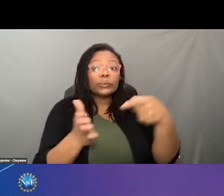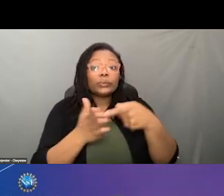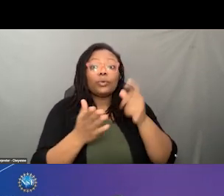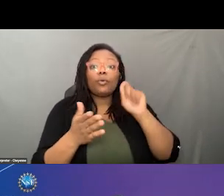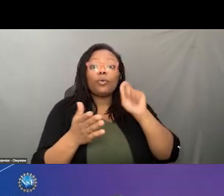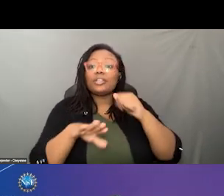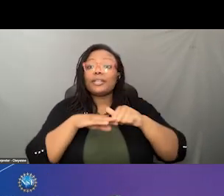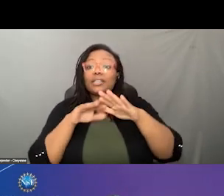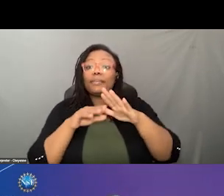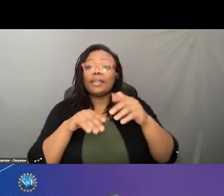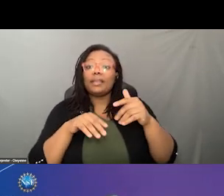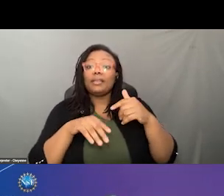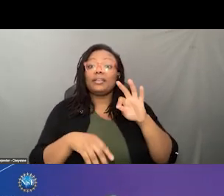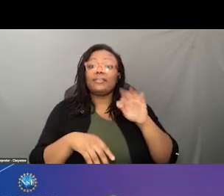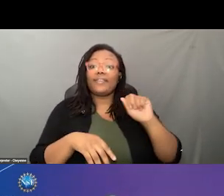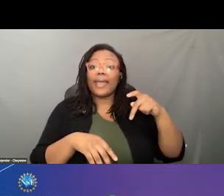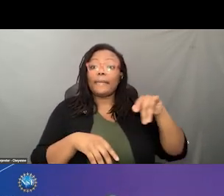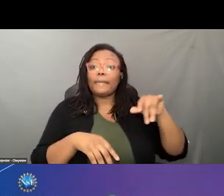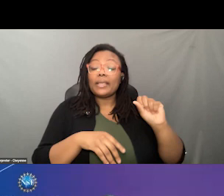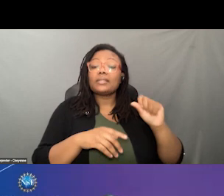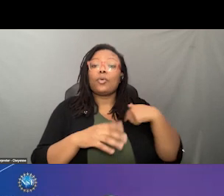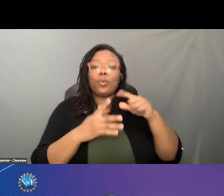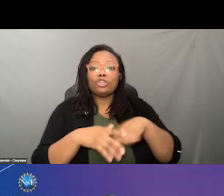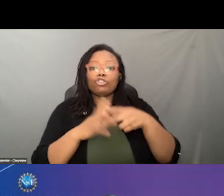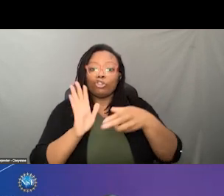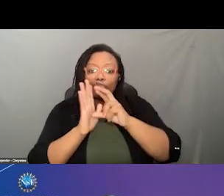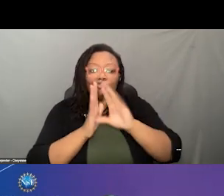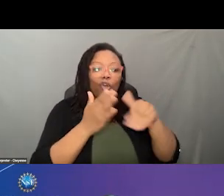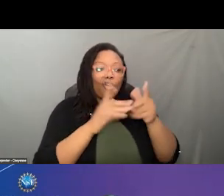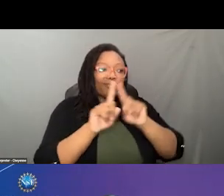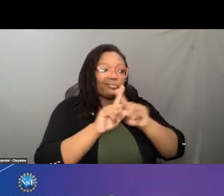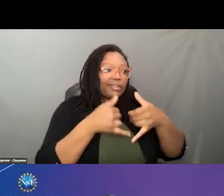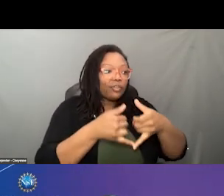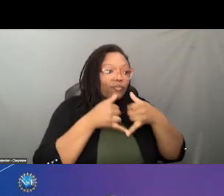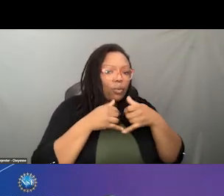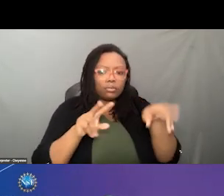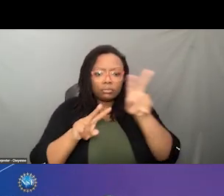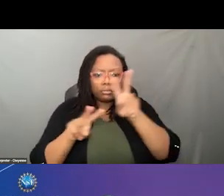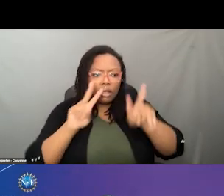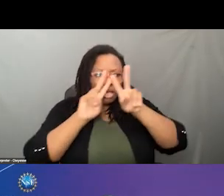of what should be submitted to FAPIIS. So we have started reviewing those awards and started to look at those.